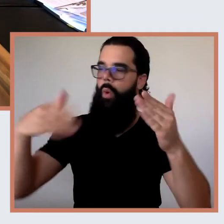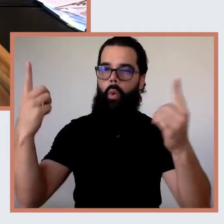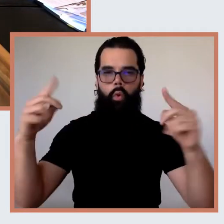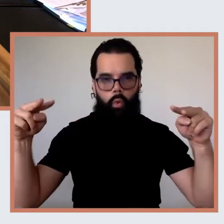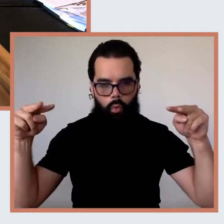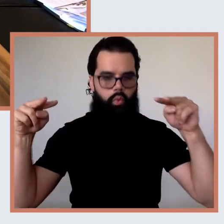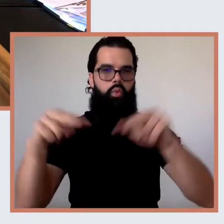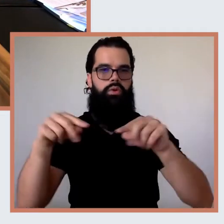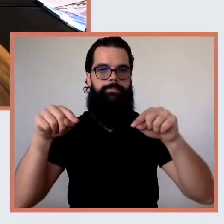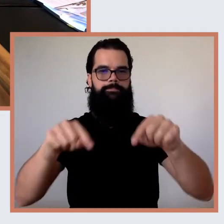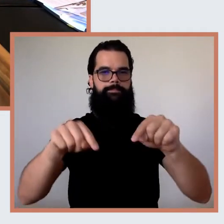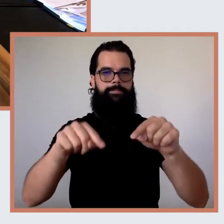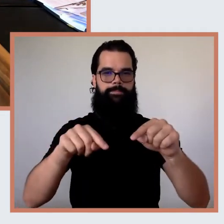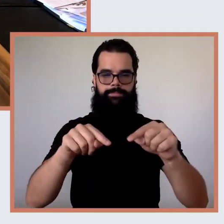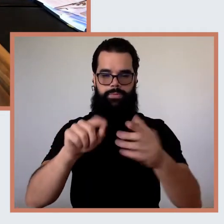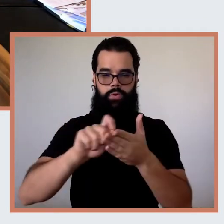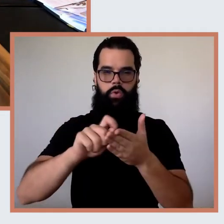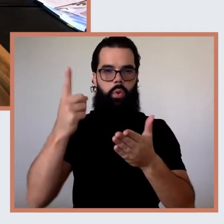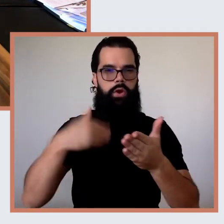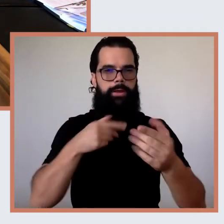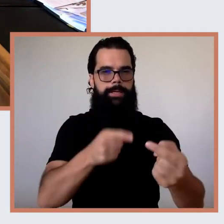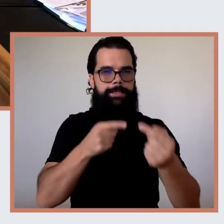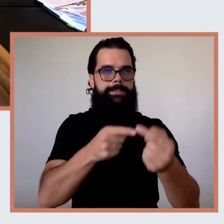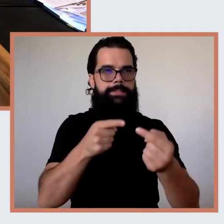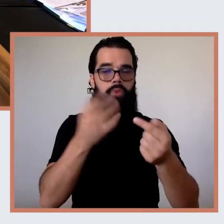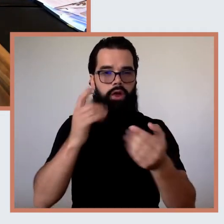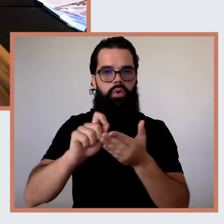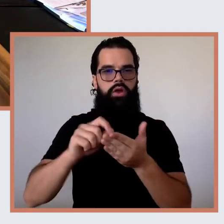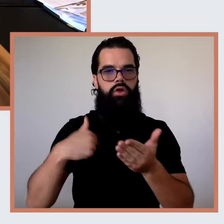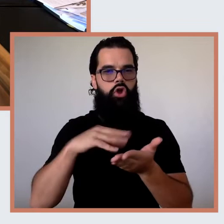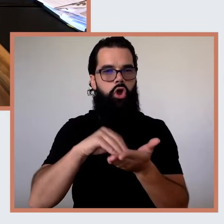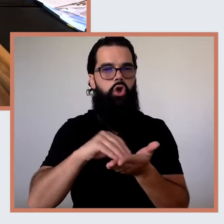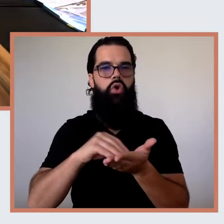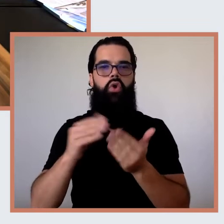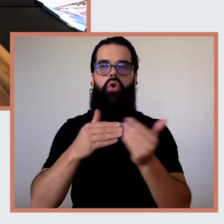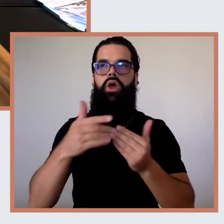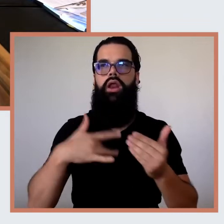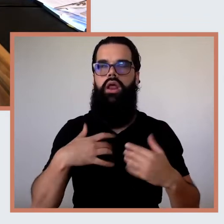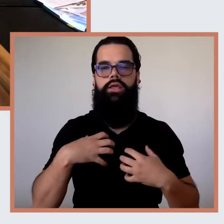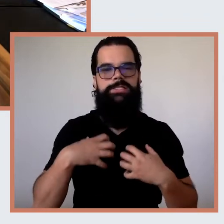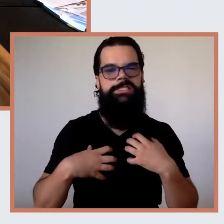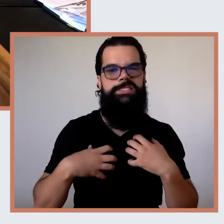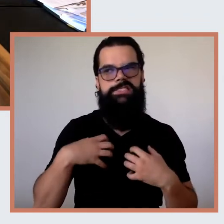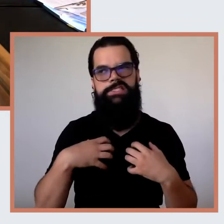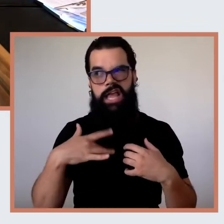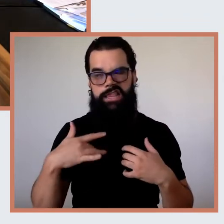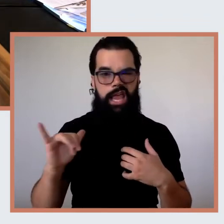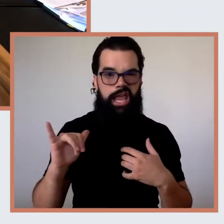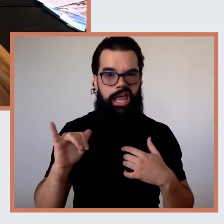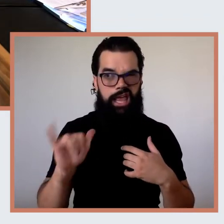is we always look to make them, and again, this is a battle that every writer has and every writer has to learn. You don't want to make anything that feels cliched.